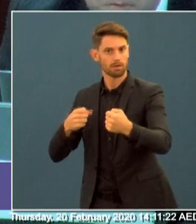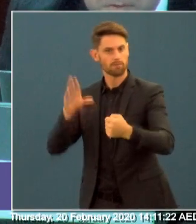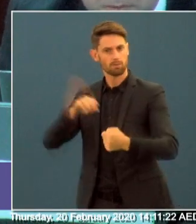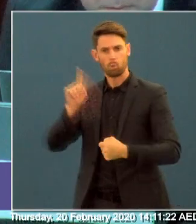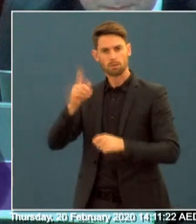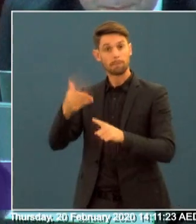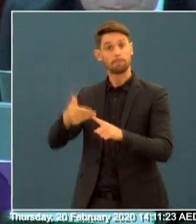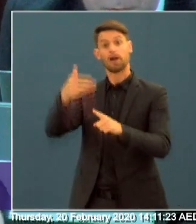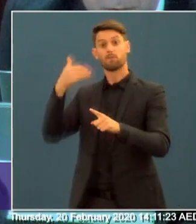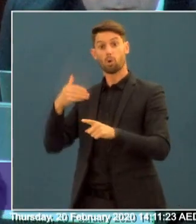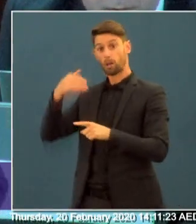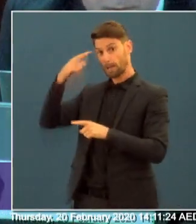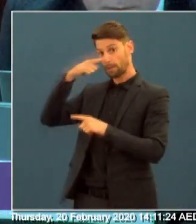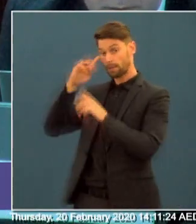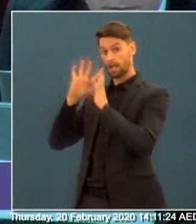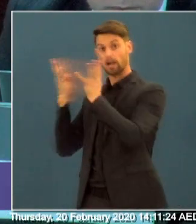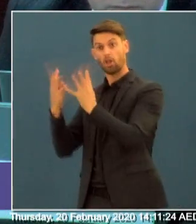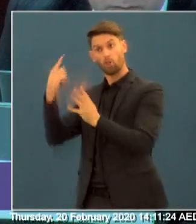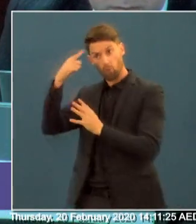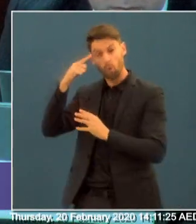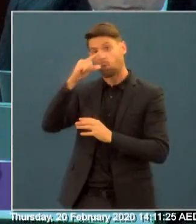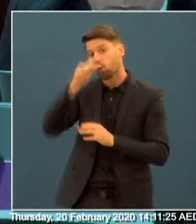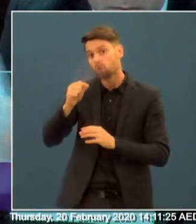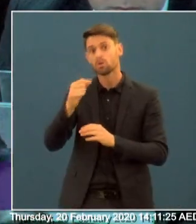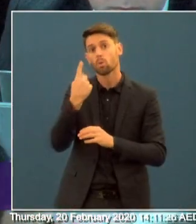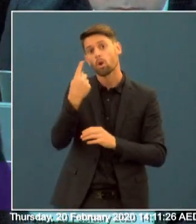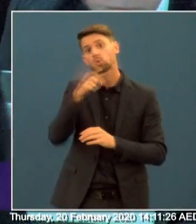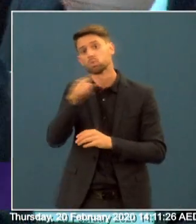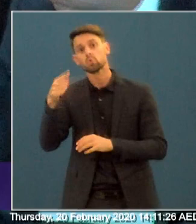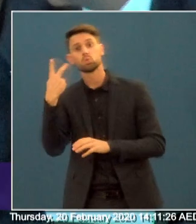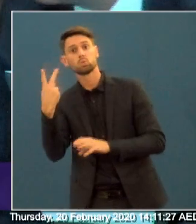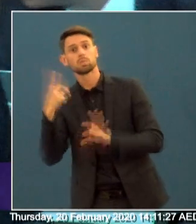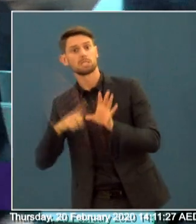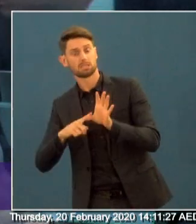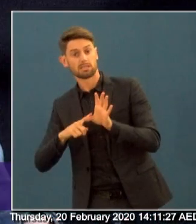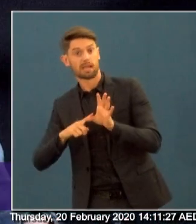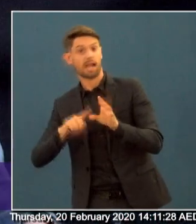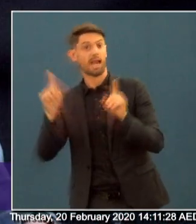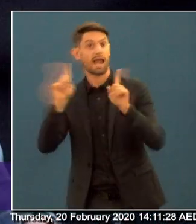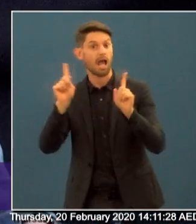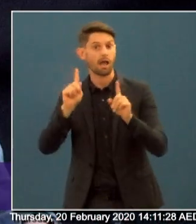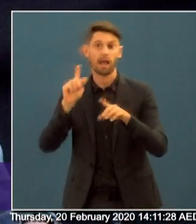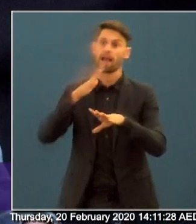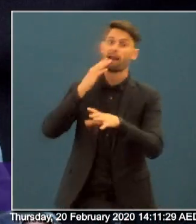that a couple of years ago you thought should be achievable in two years? I think it's fair to say